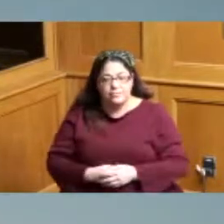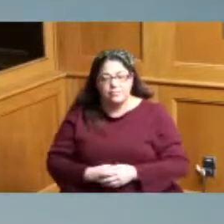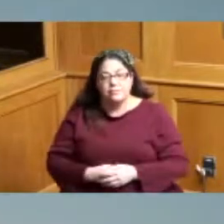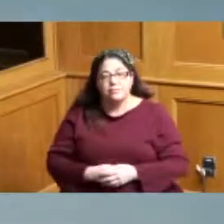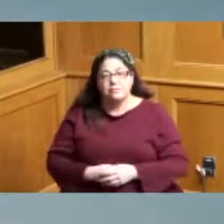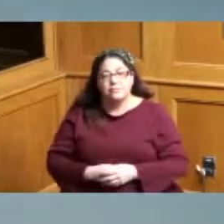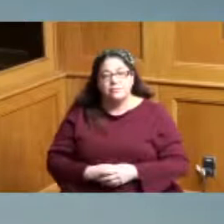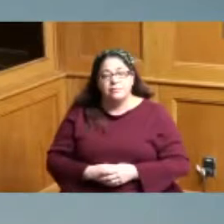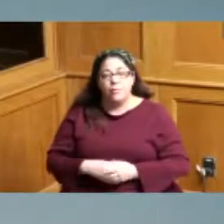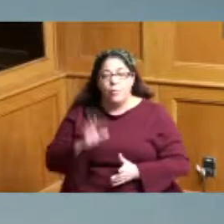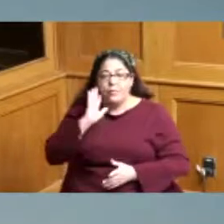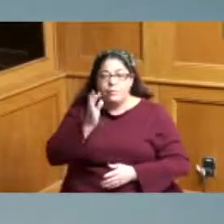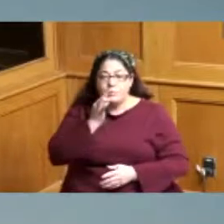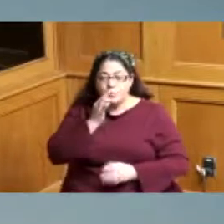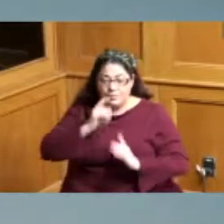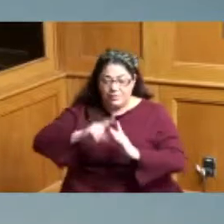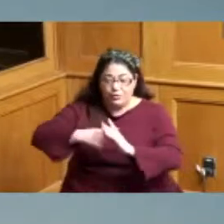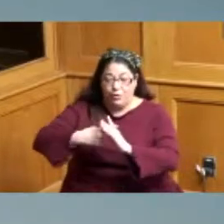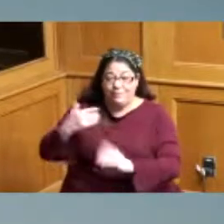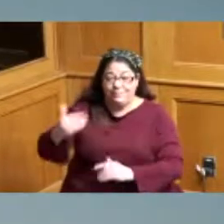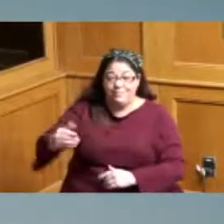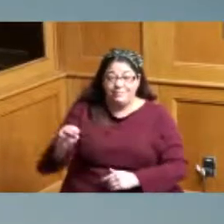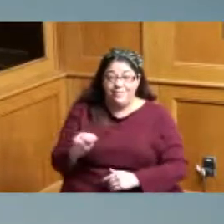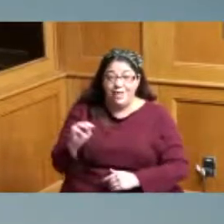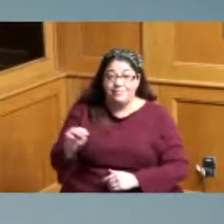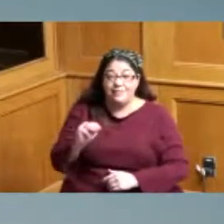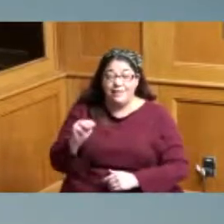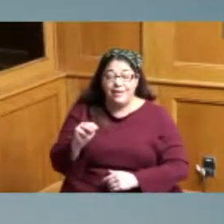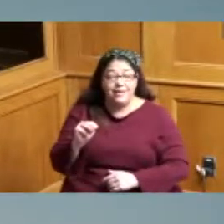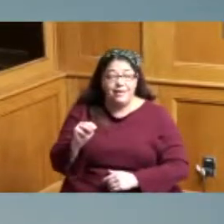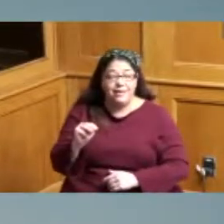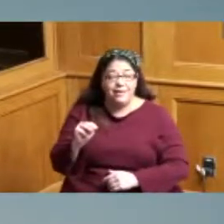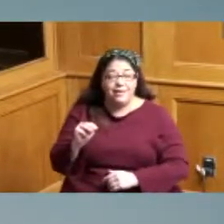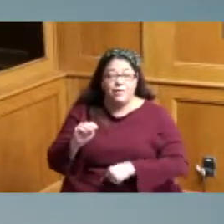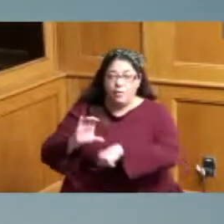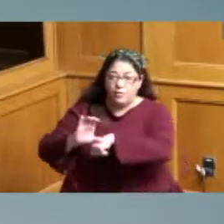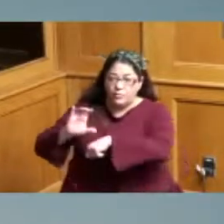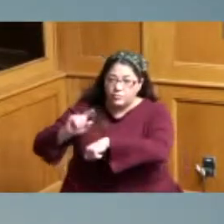is getting ready to begin on Monday we have a cons we have consultant contracts associated with that